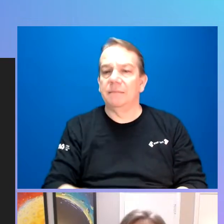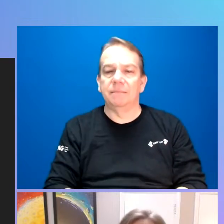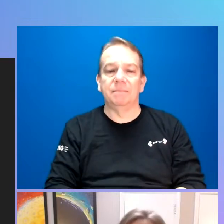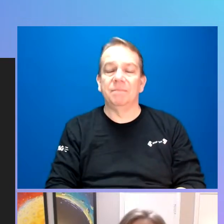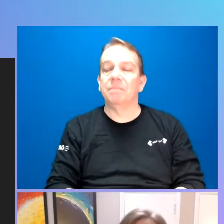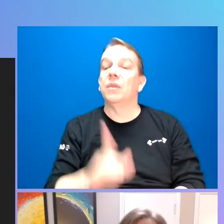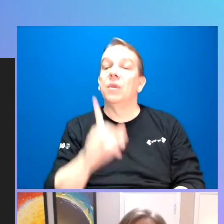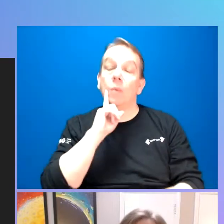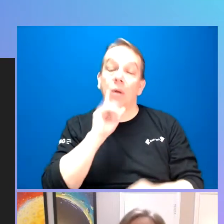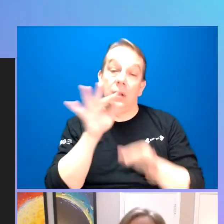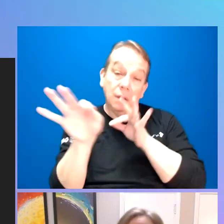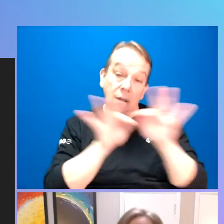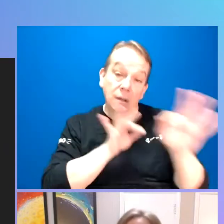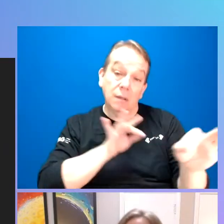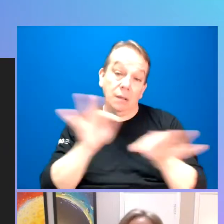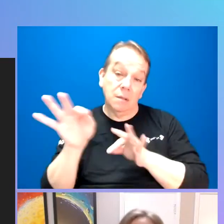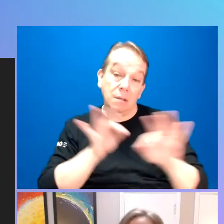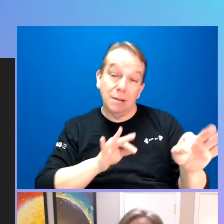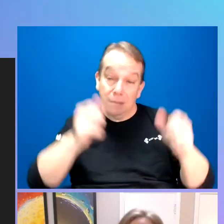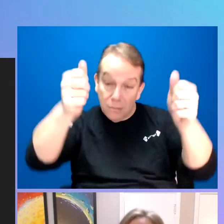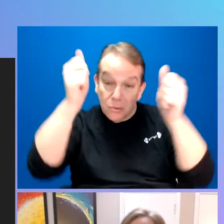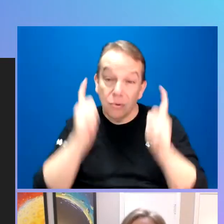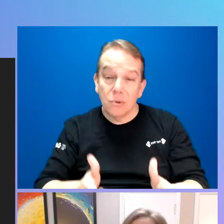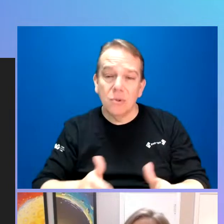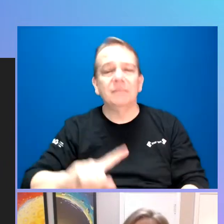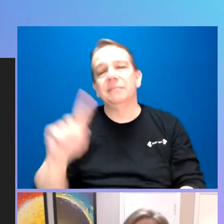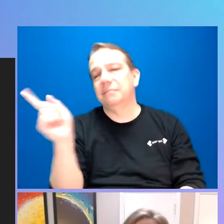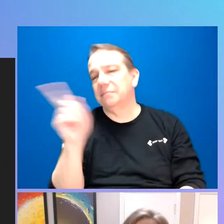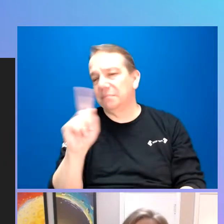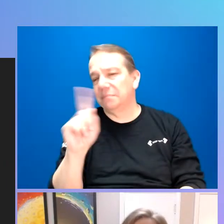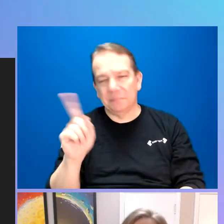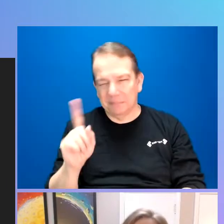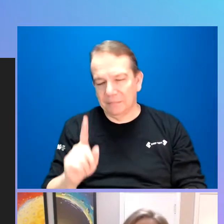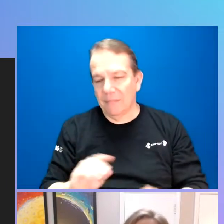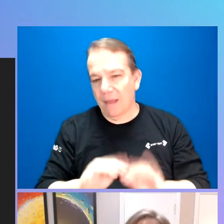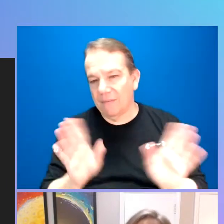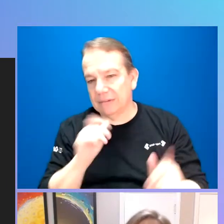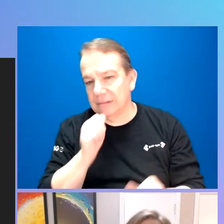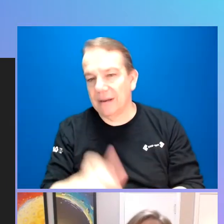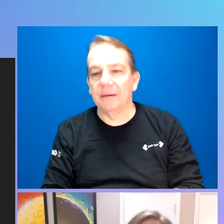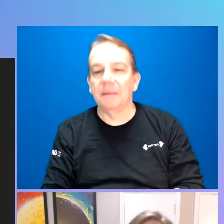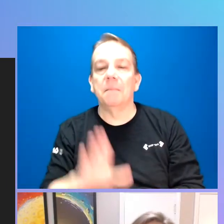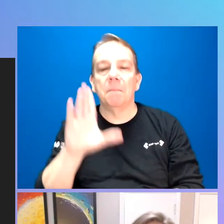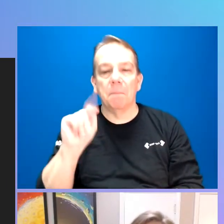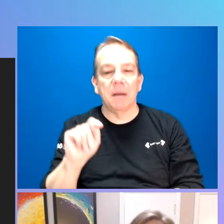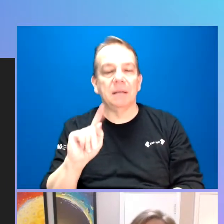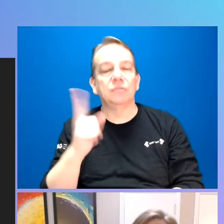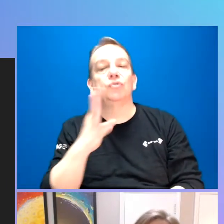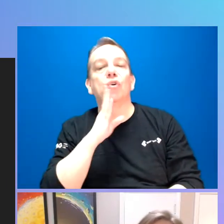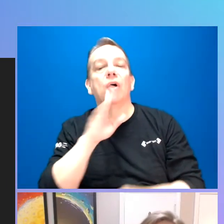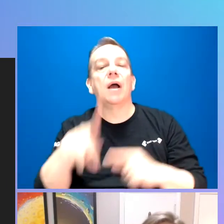get into all the complexities, complexities, and possibilities of attributes today. But let's just talk about some of the